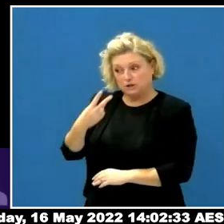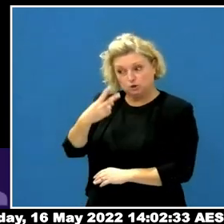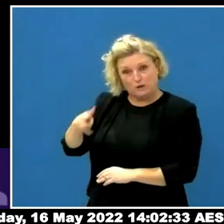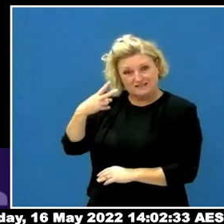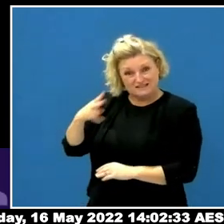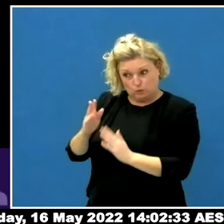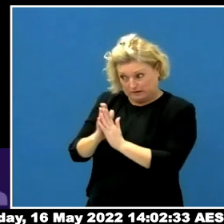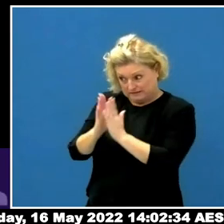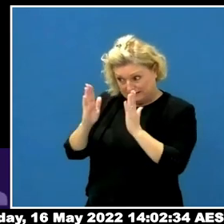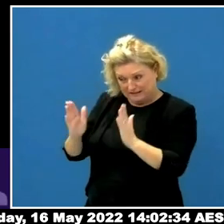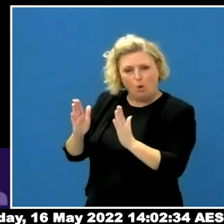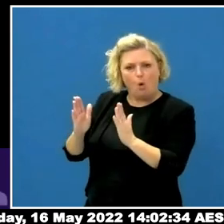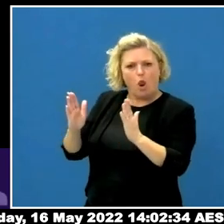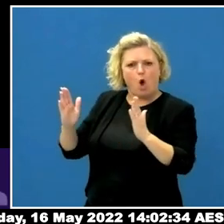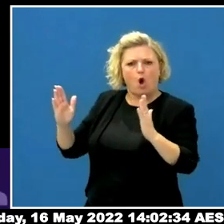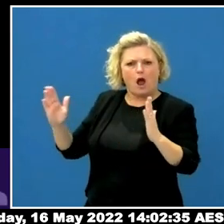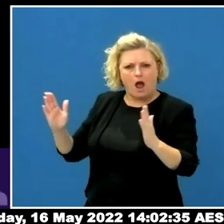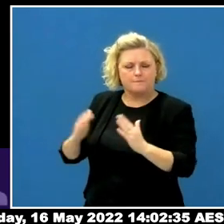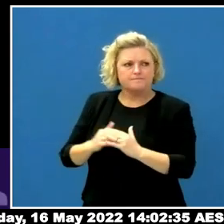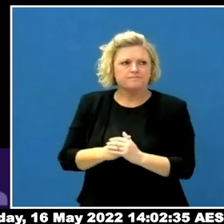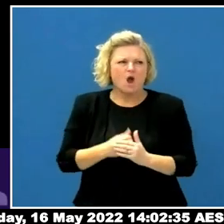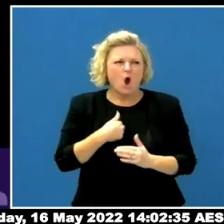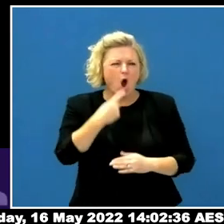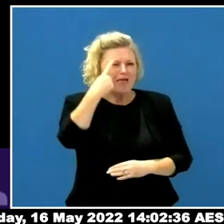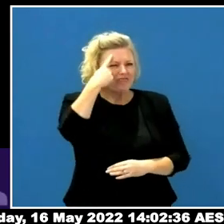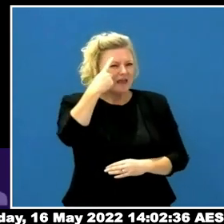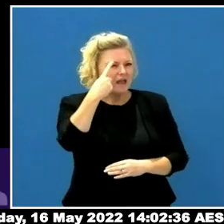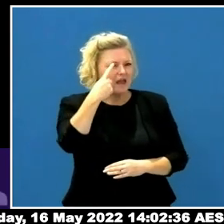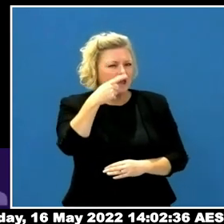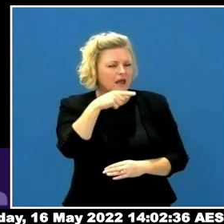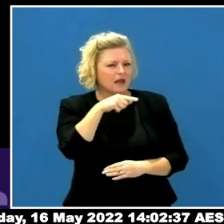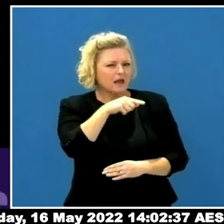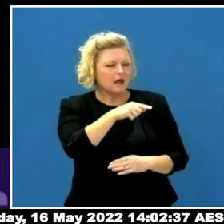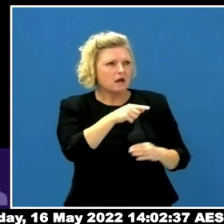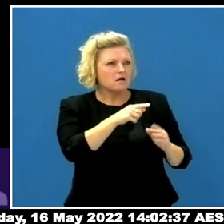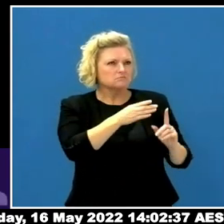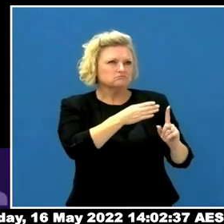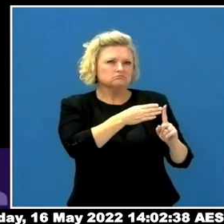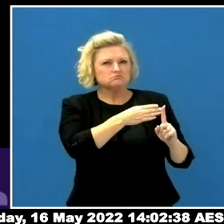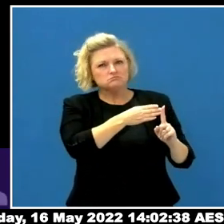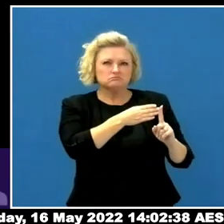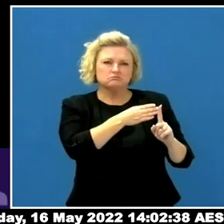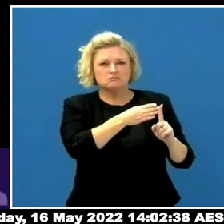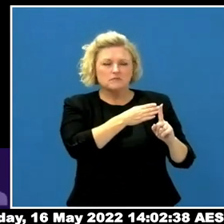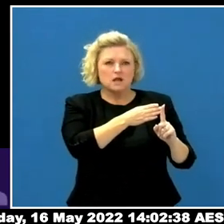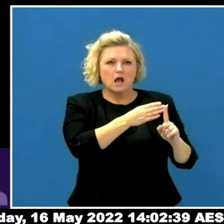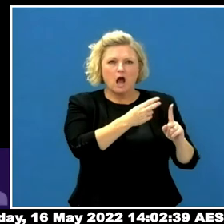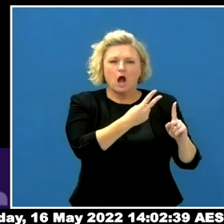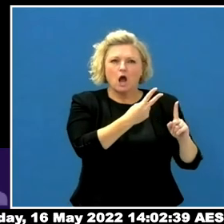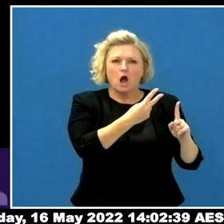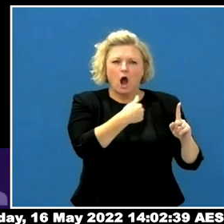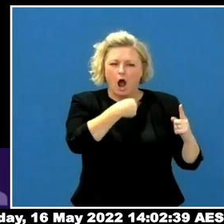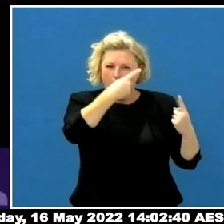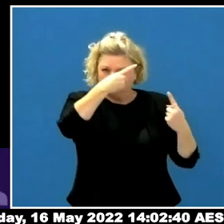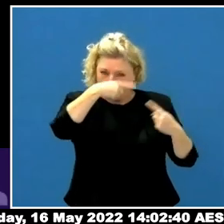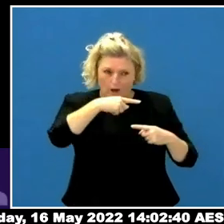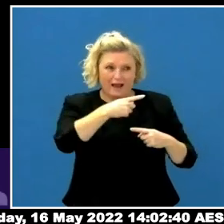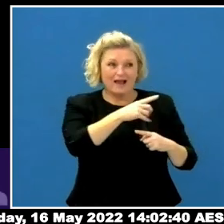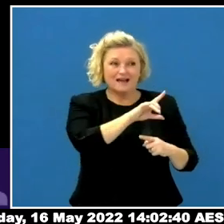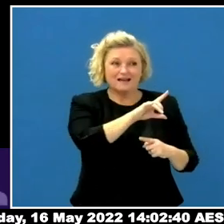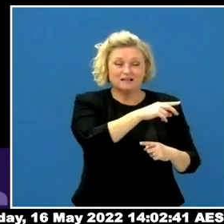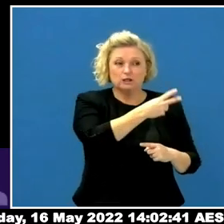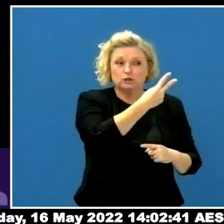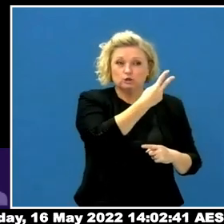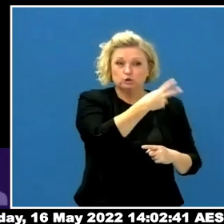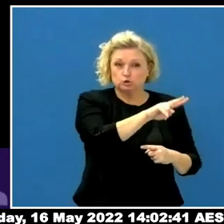That would have been, I think there was 10 from 2014 to 2020 but from